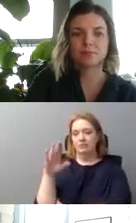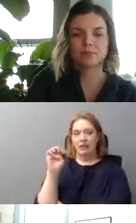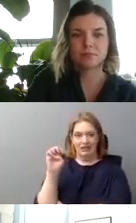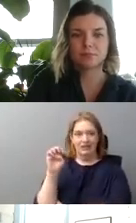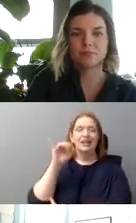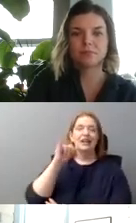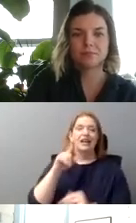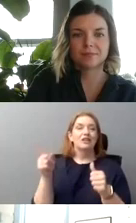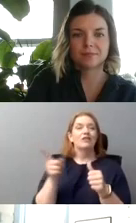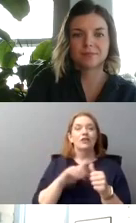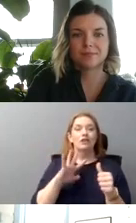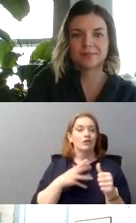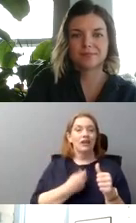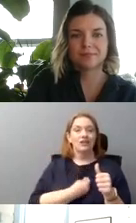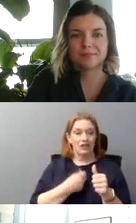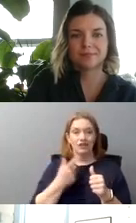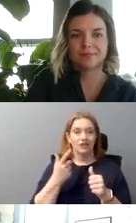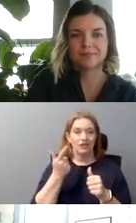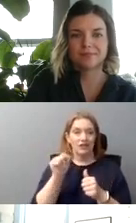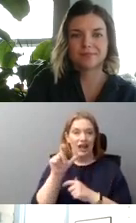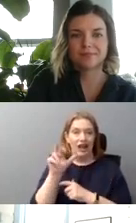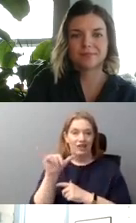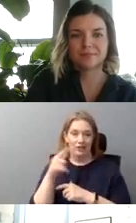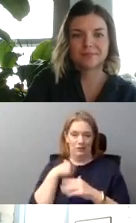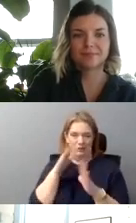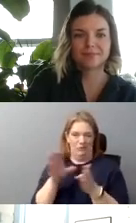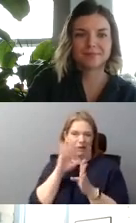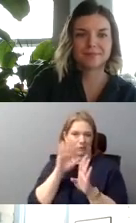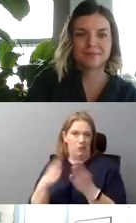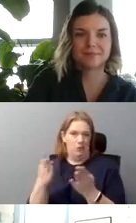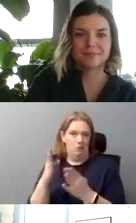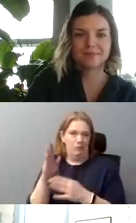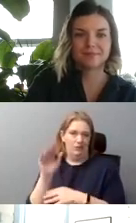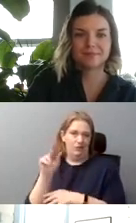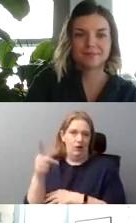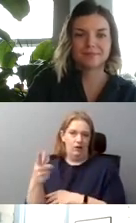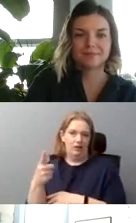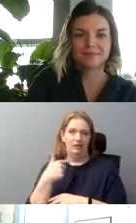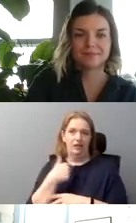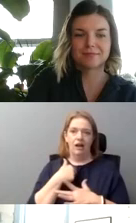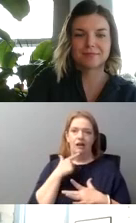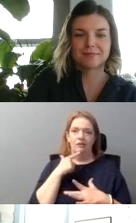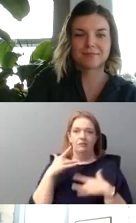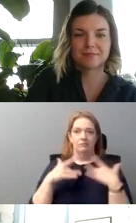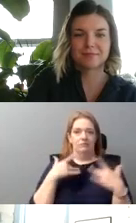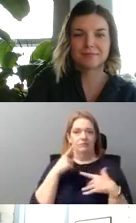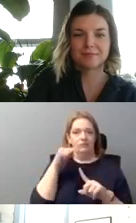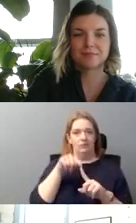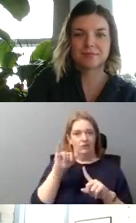too, but I'm just really thankful to have this job and it's really been expanding my opportunities in